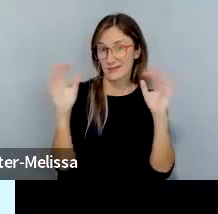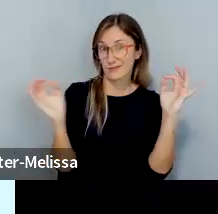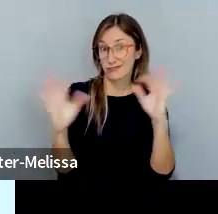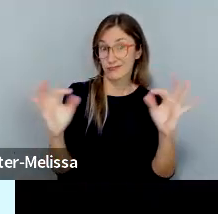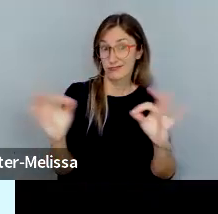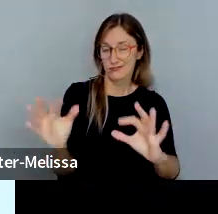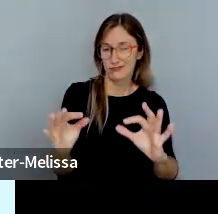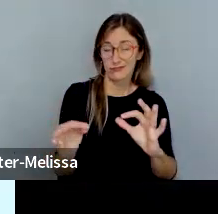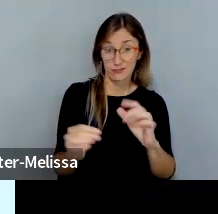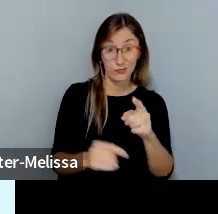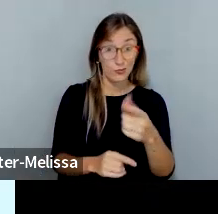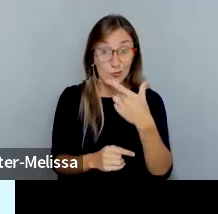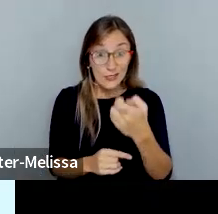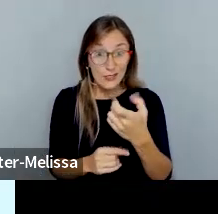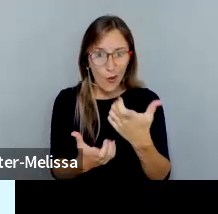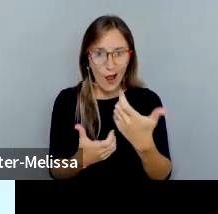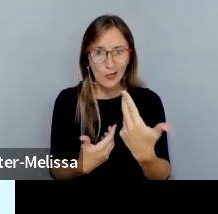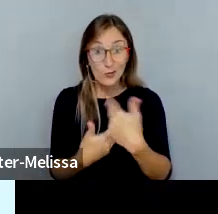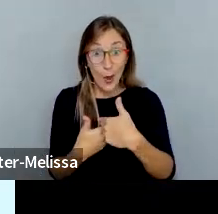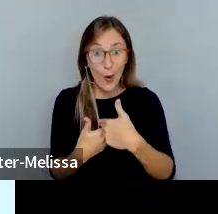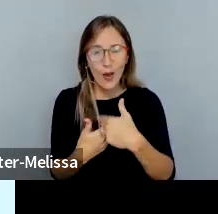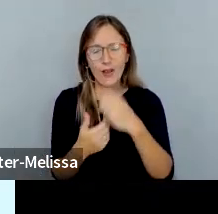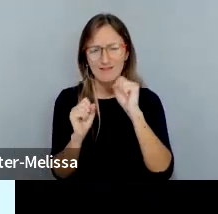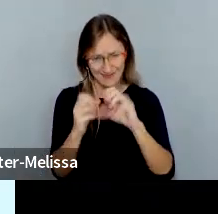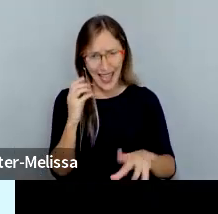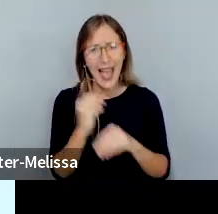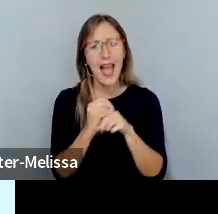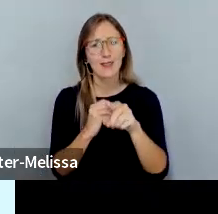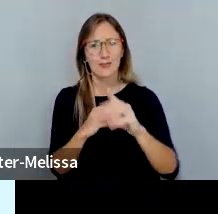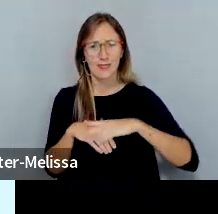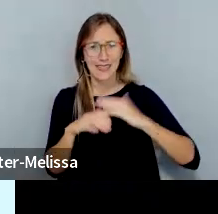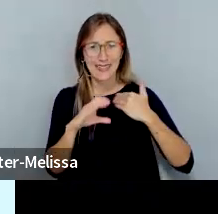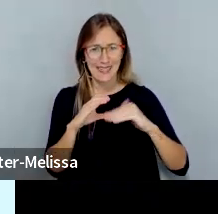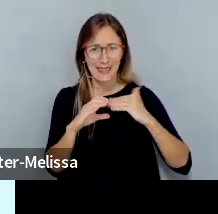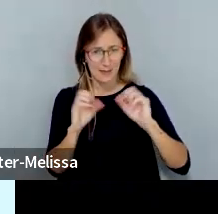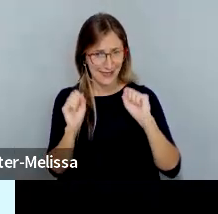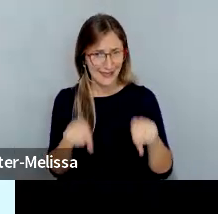something physical. There are a lot of people with a lot of ideas and